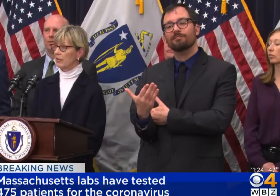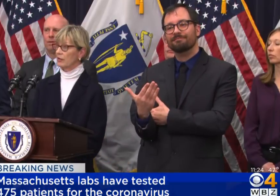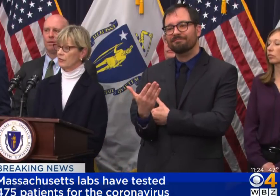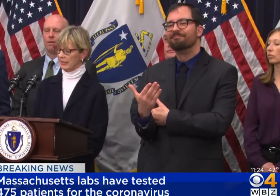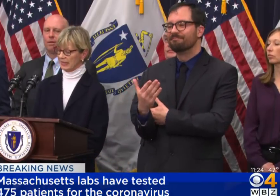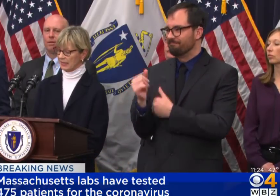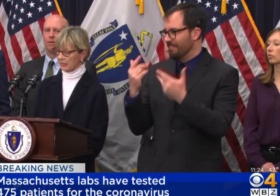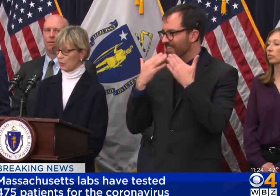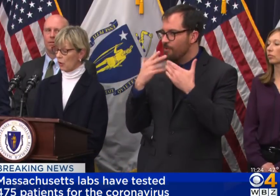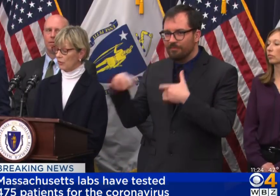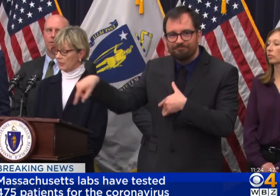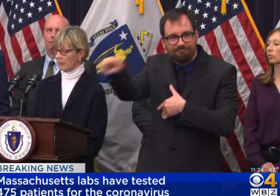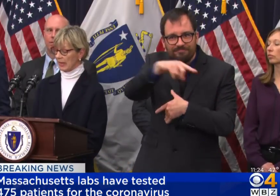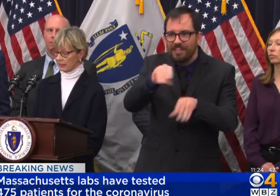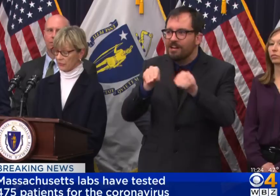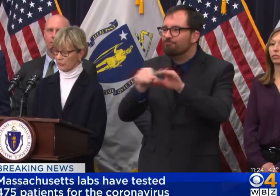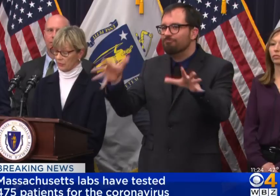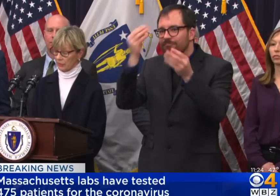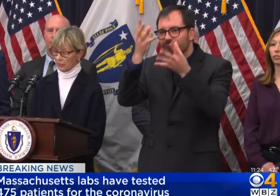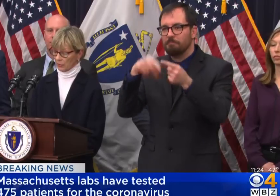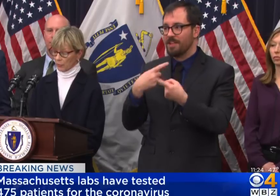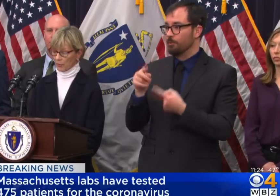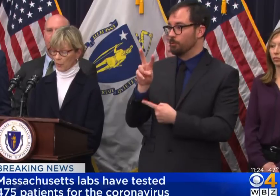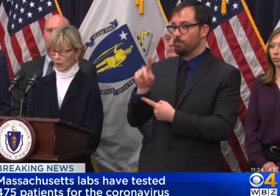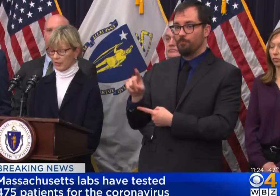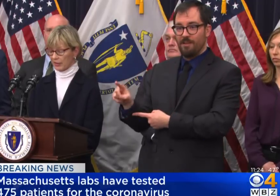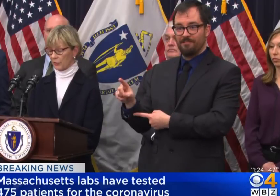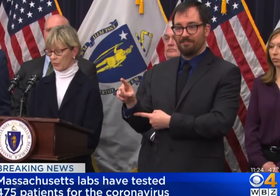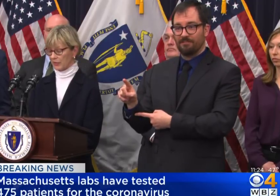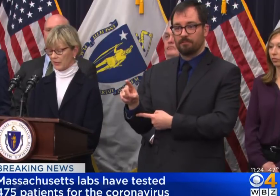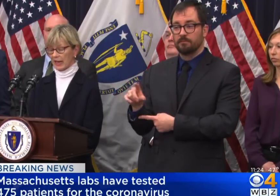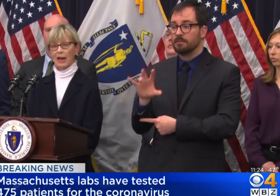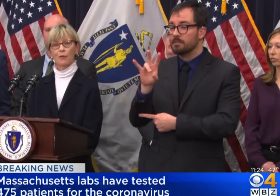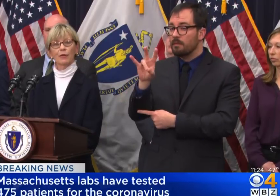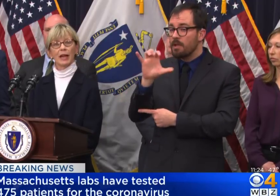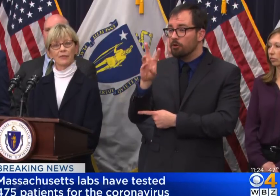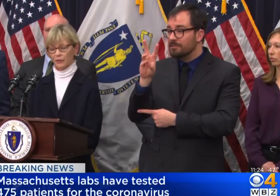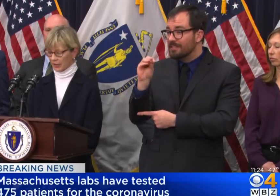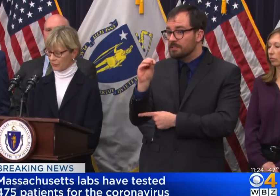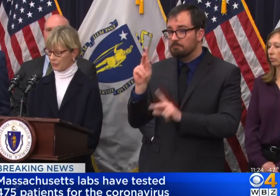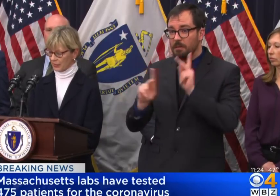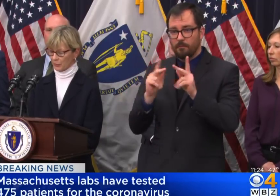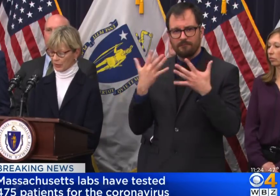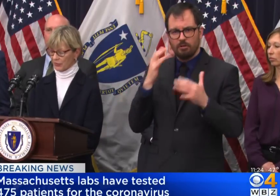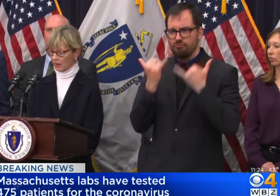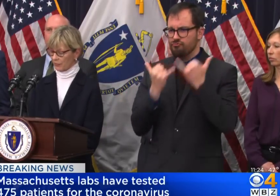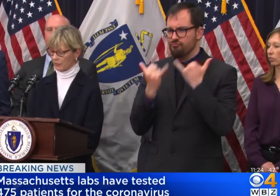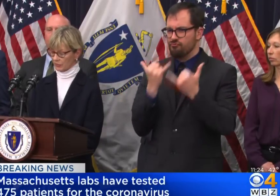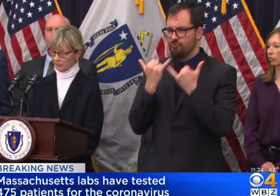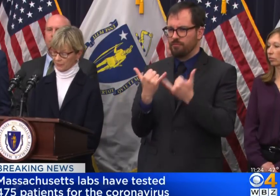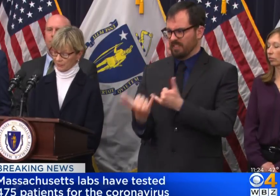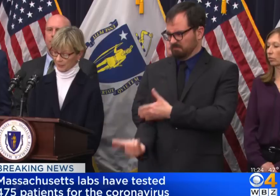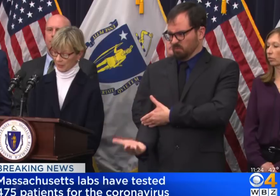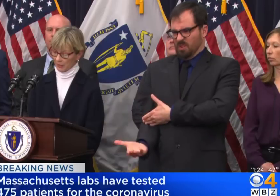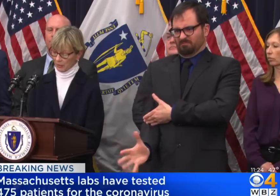COVID-19 AS OF THIS MORNING, FIRST OF ALL, THANK YOU FOR GETTING THE WORD OUT.